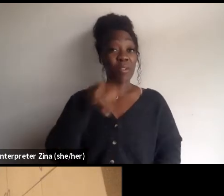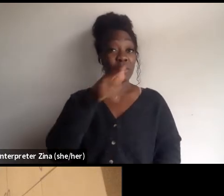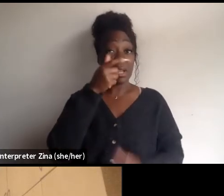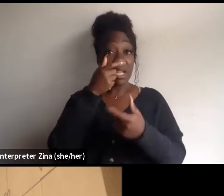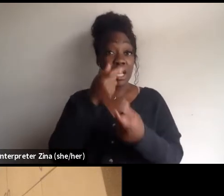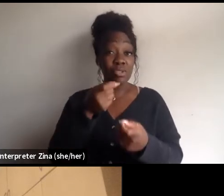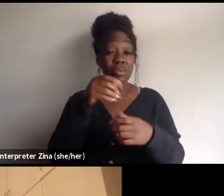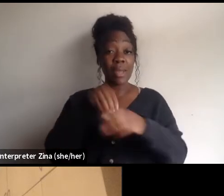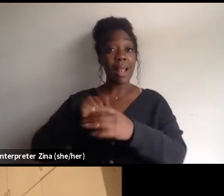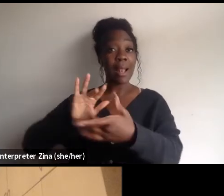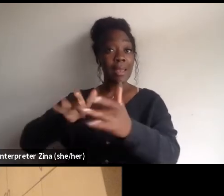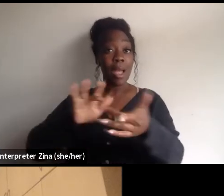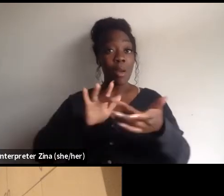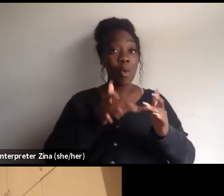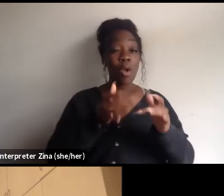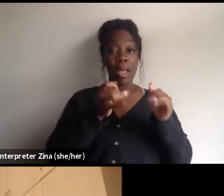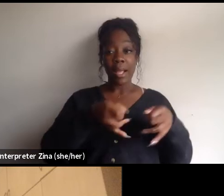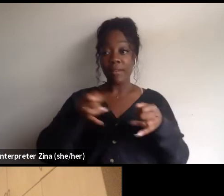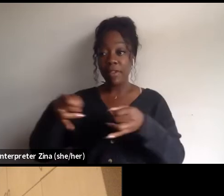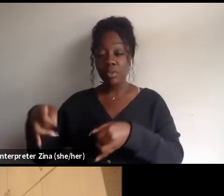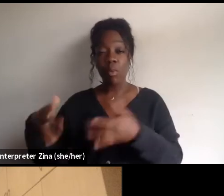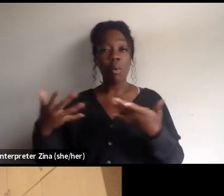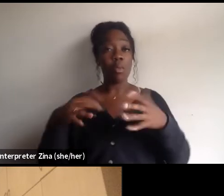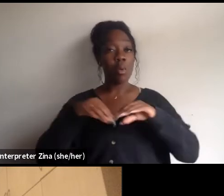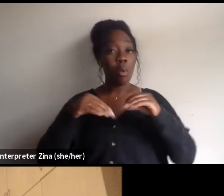that is doing interesting things please just flag them to us.